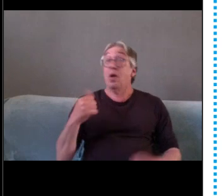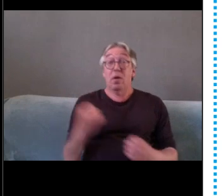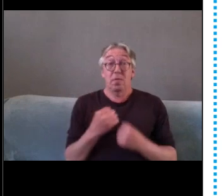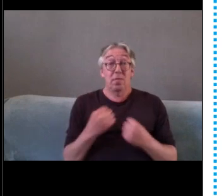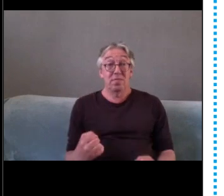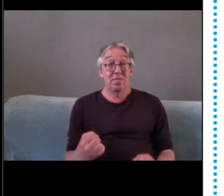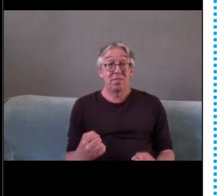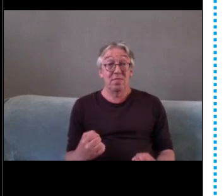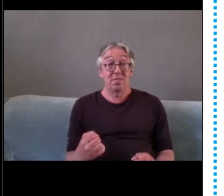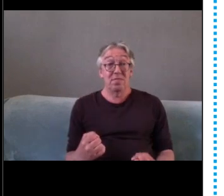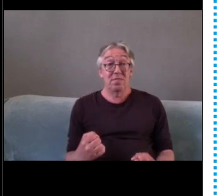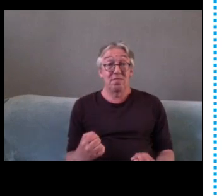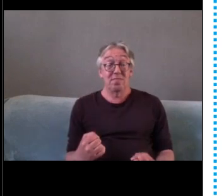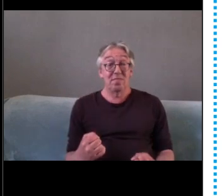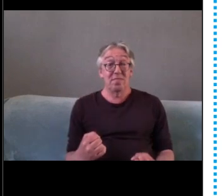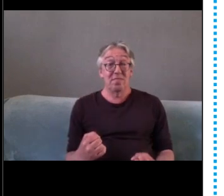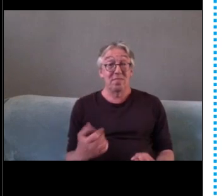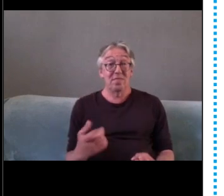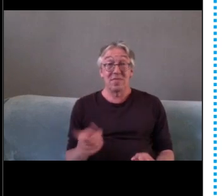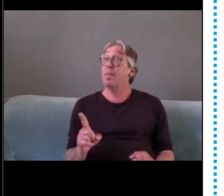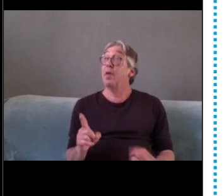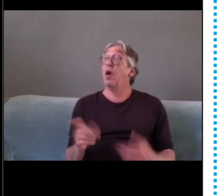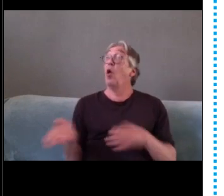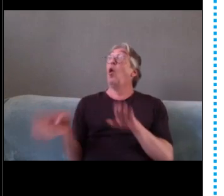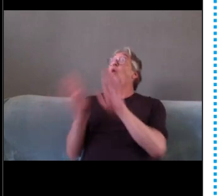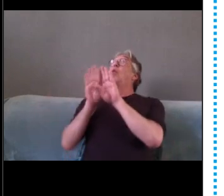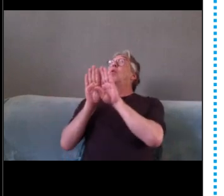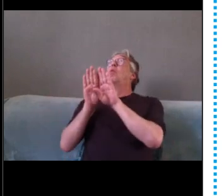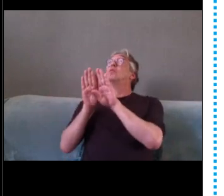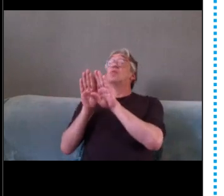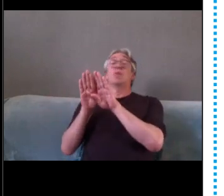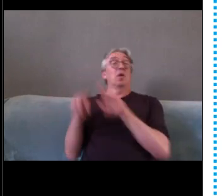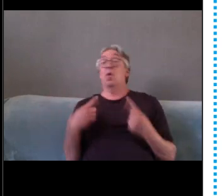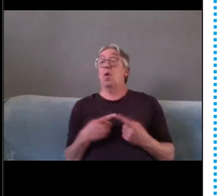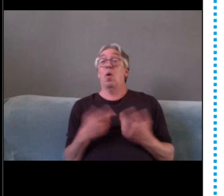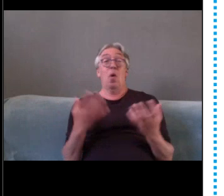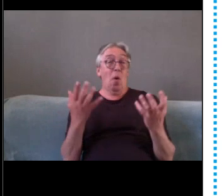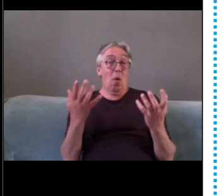So we want to push for the provisions of the Accessibility Act